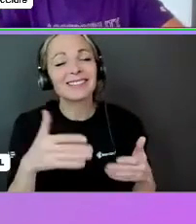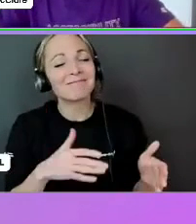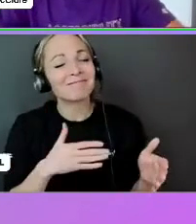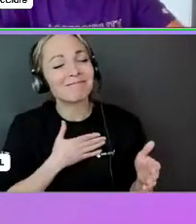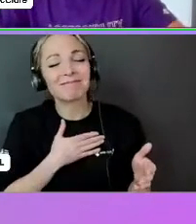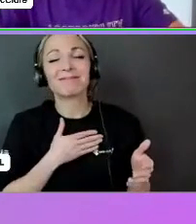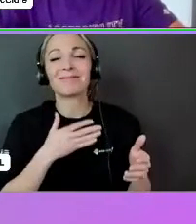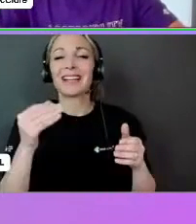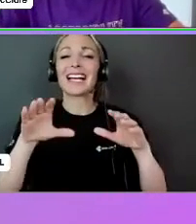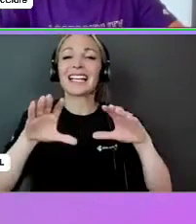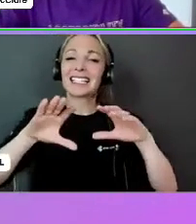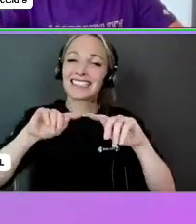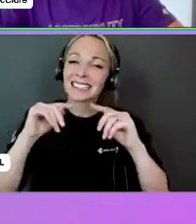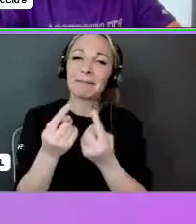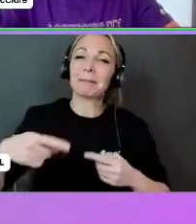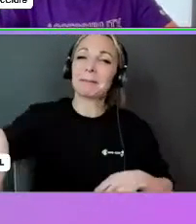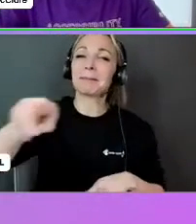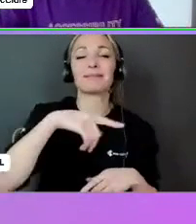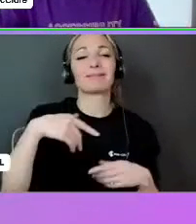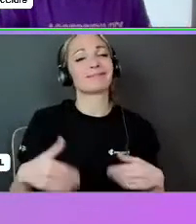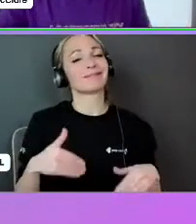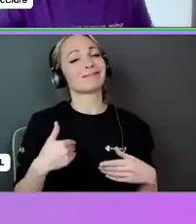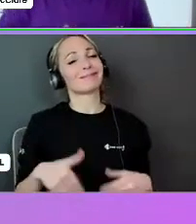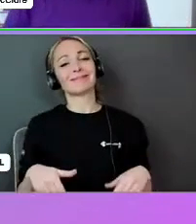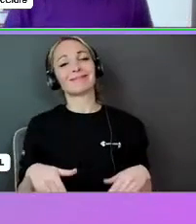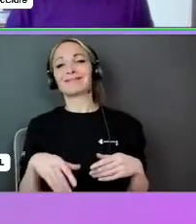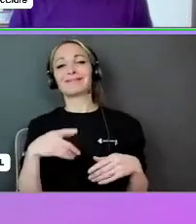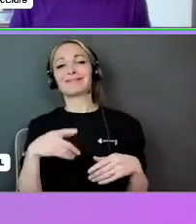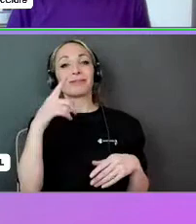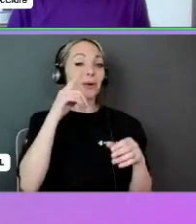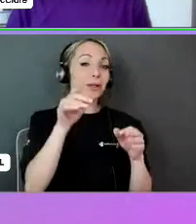[>>] Wonderful. Well folks, we are out of time. I do want to say thank you so much to